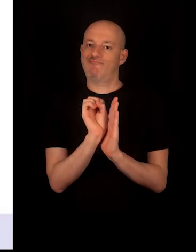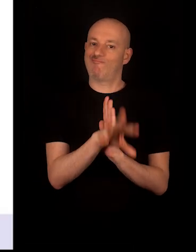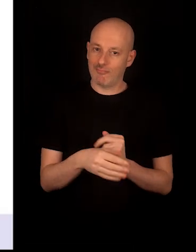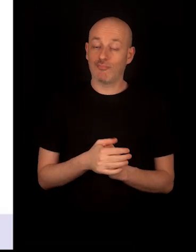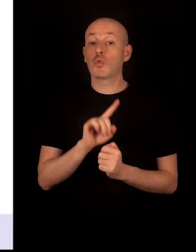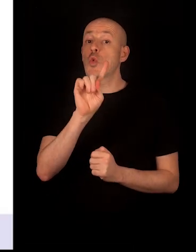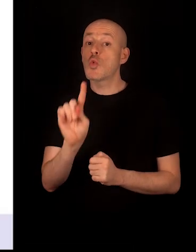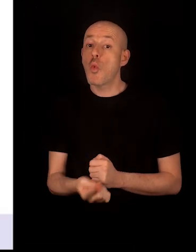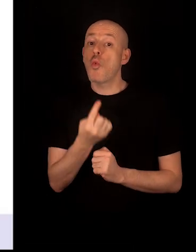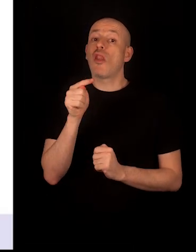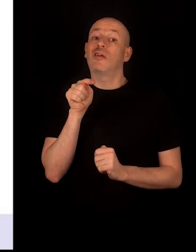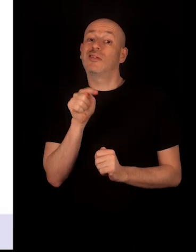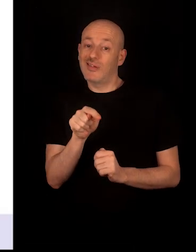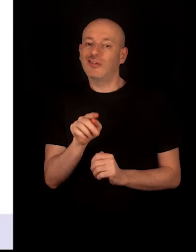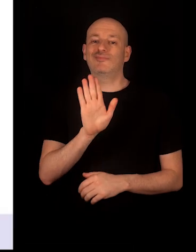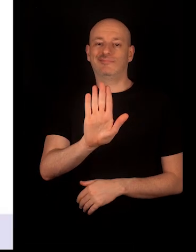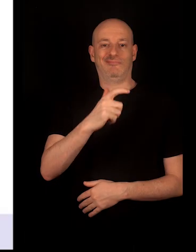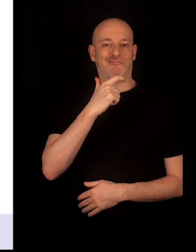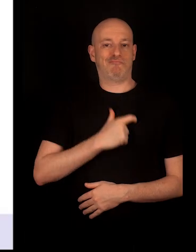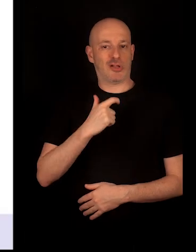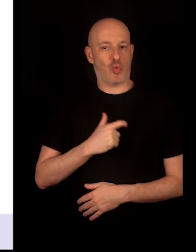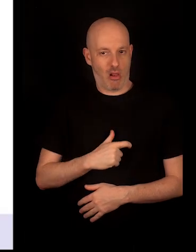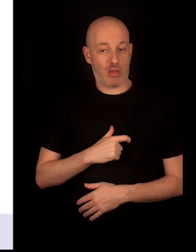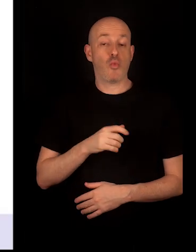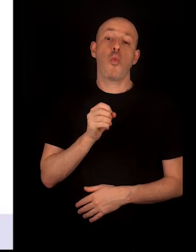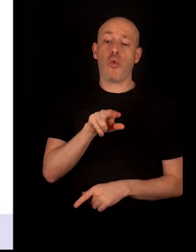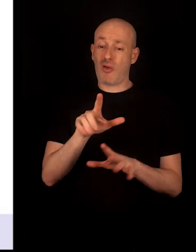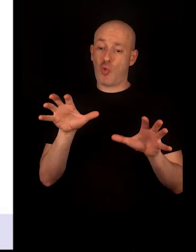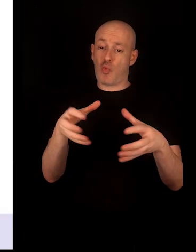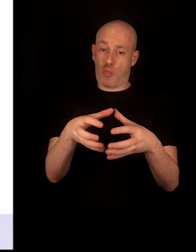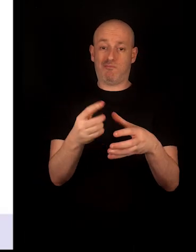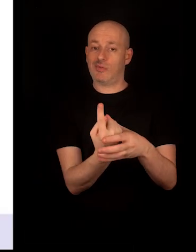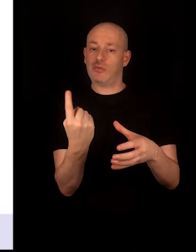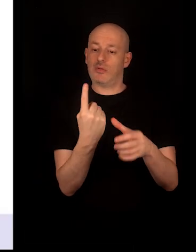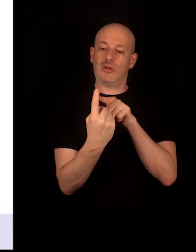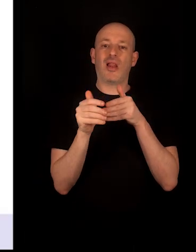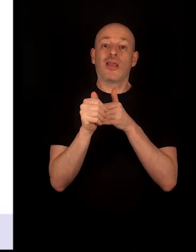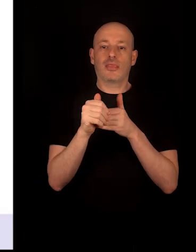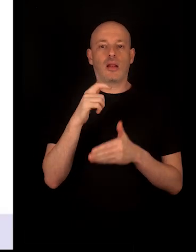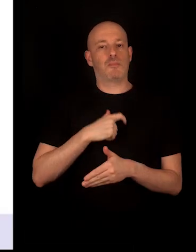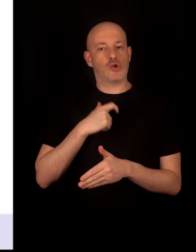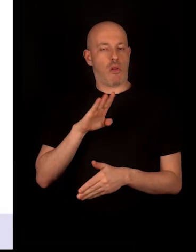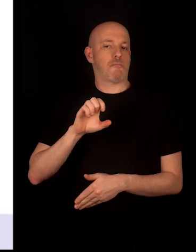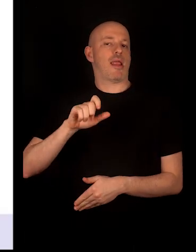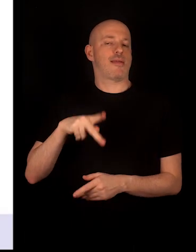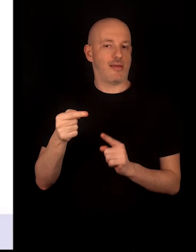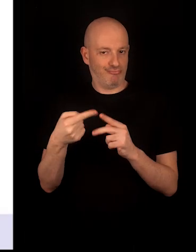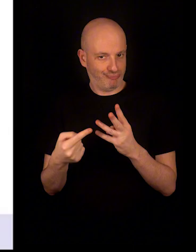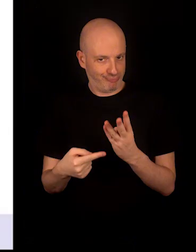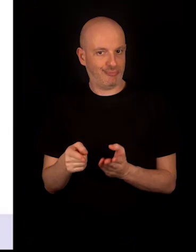This must be only your personal bank account or your group leader's individual bank account.